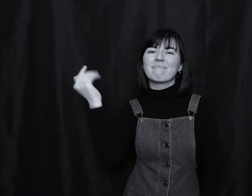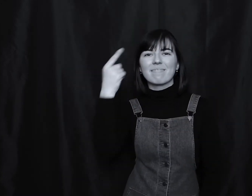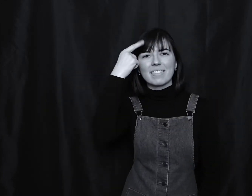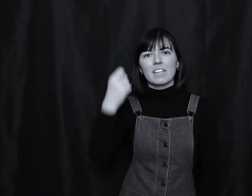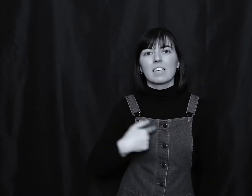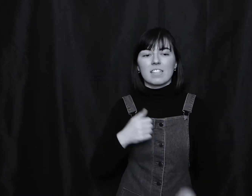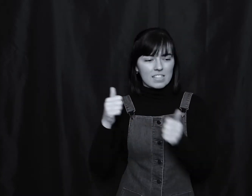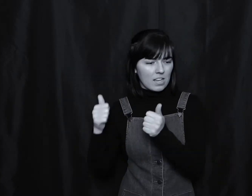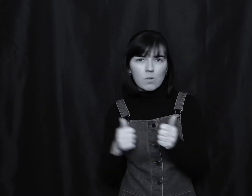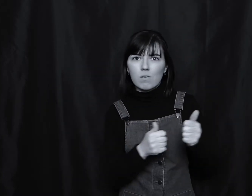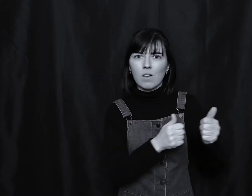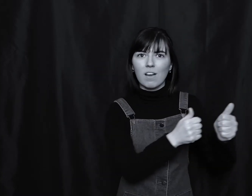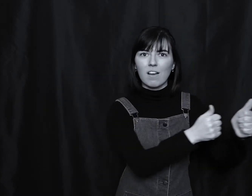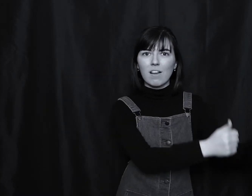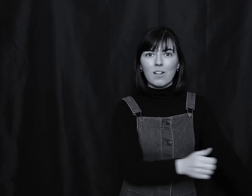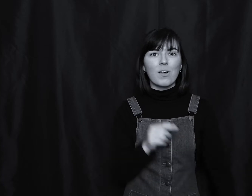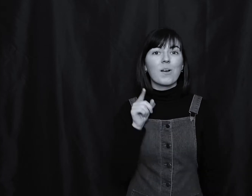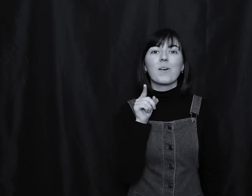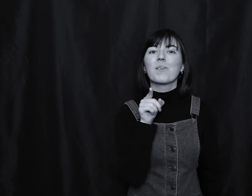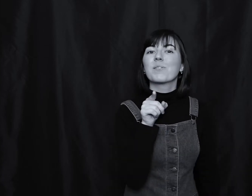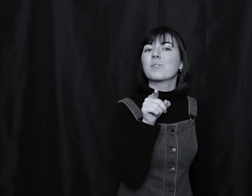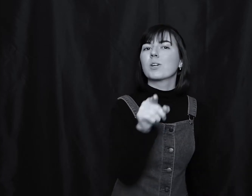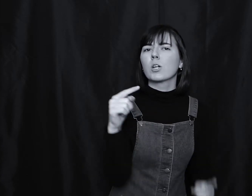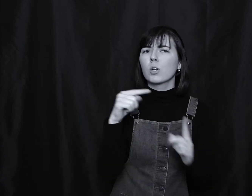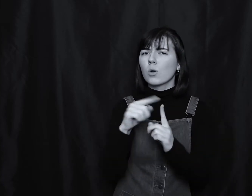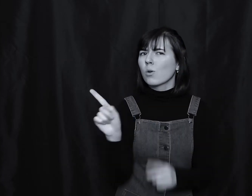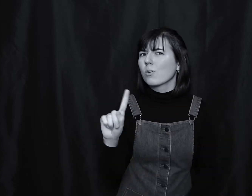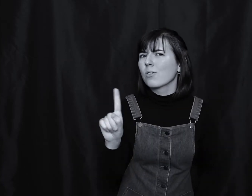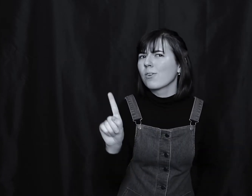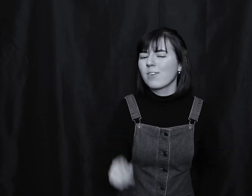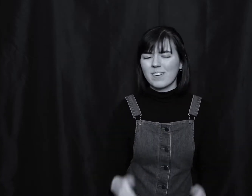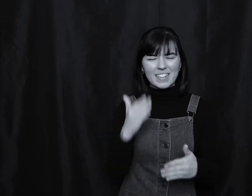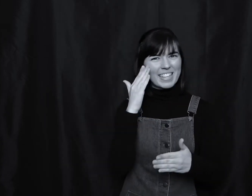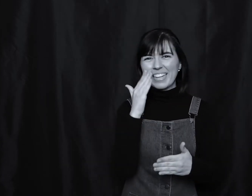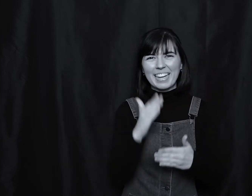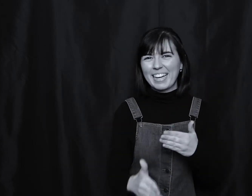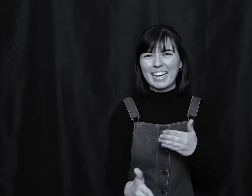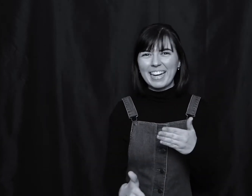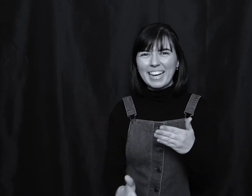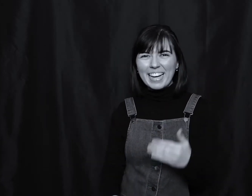Because I follow you to where? End